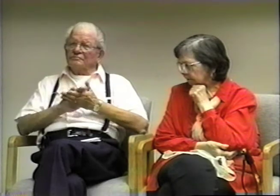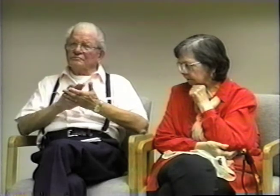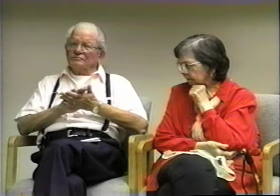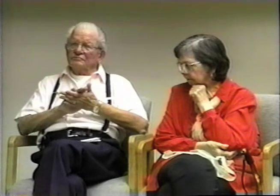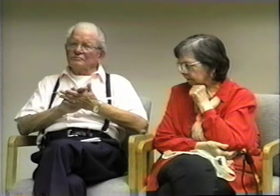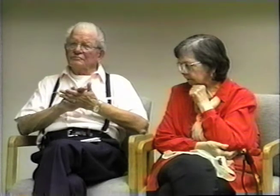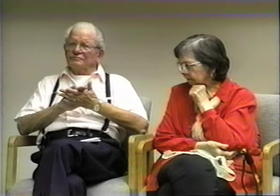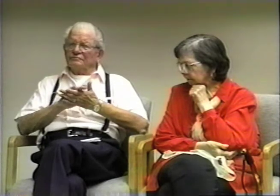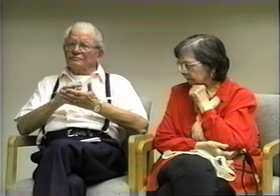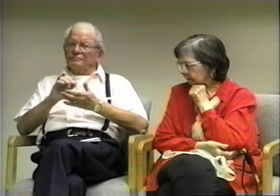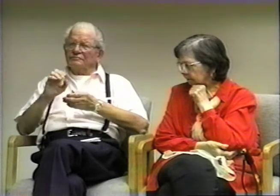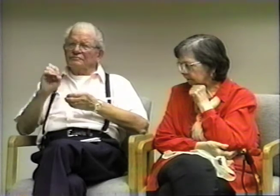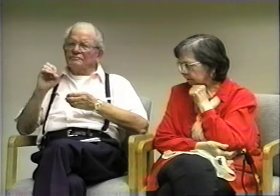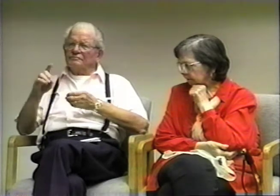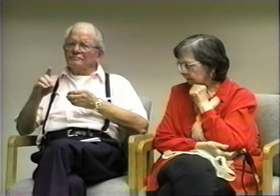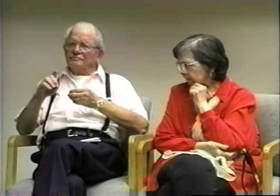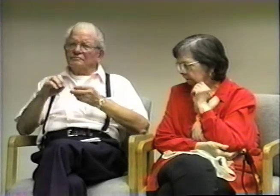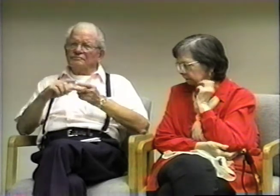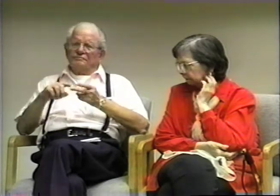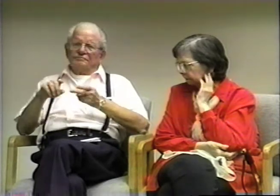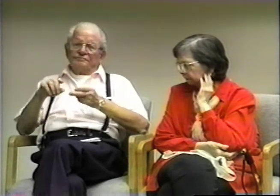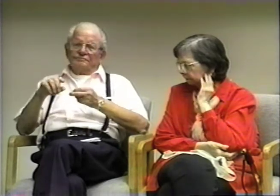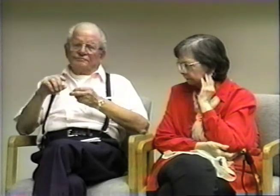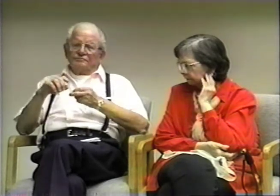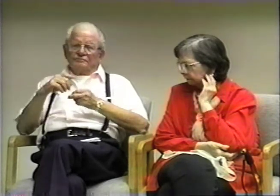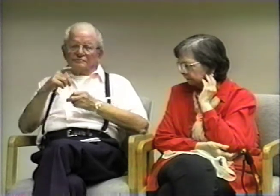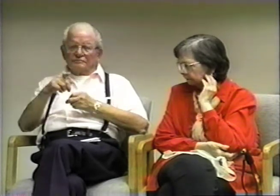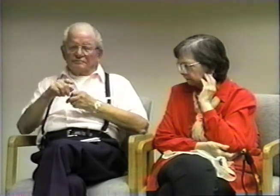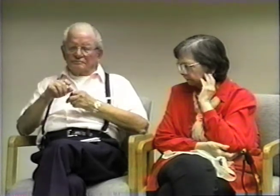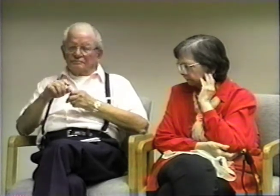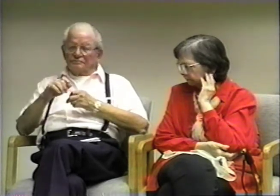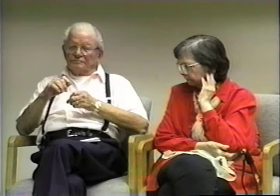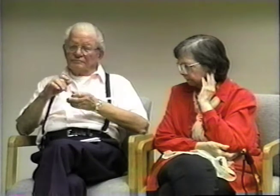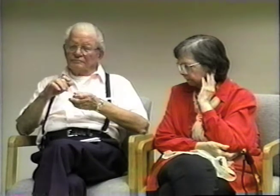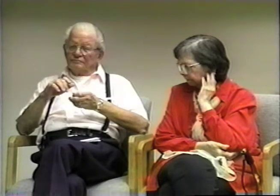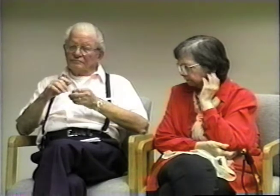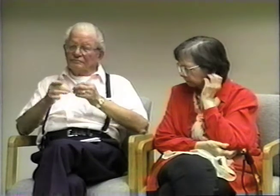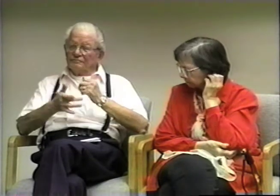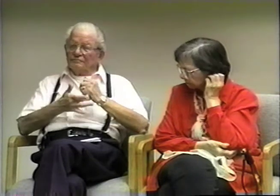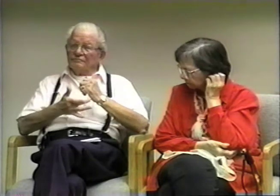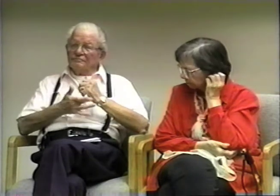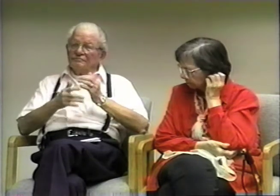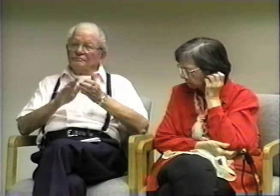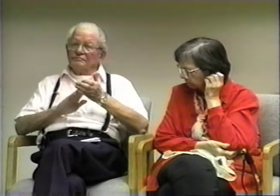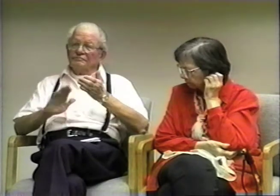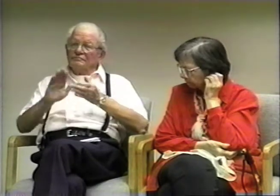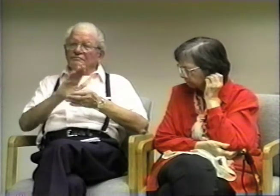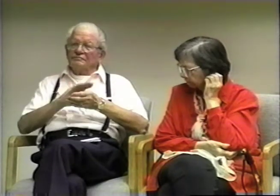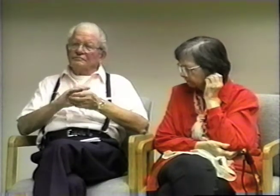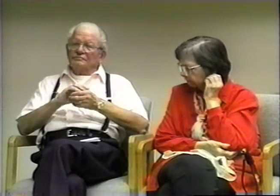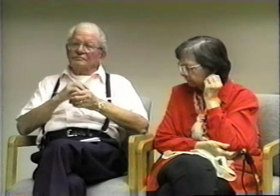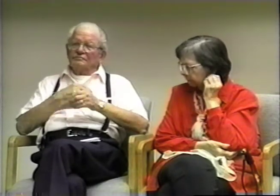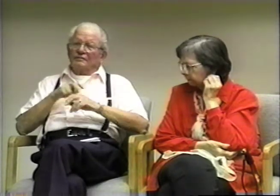through community education and the technical school.